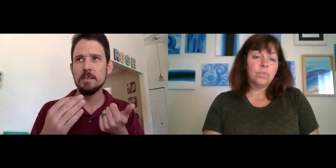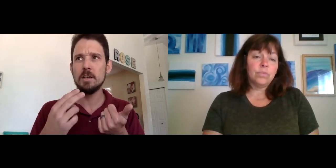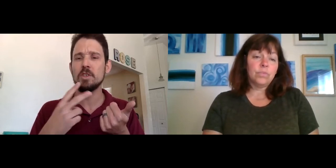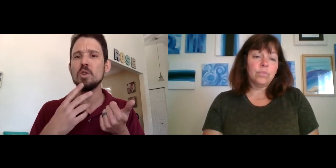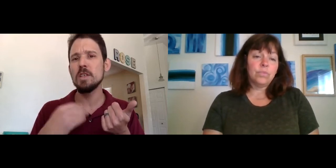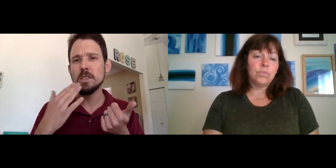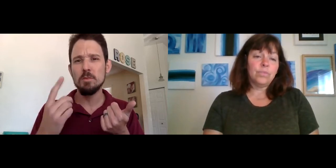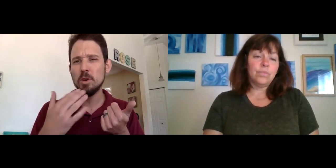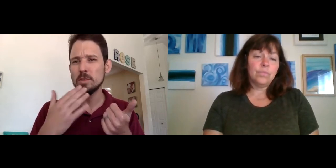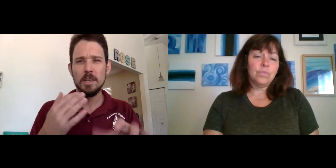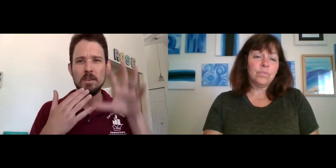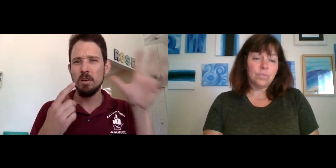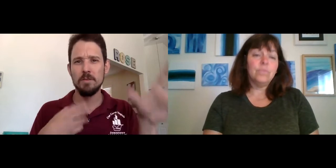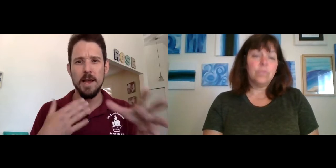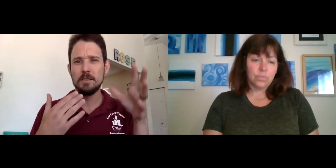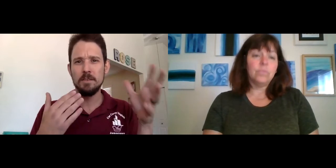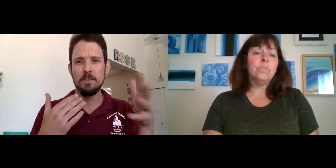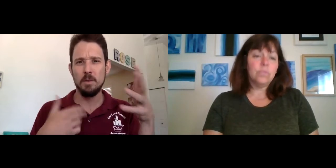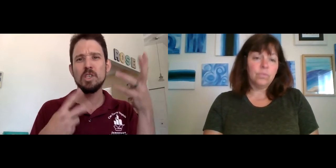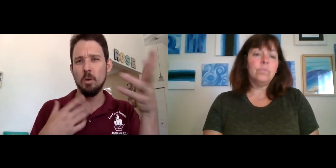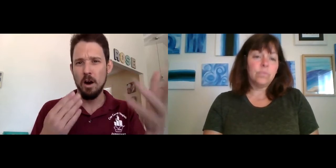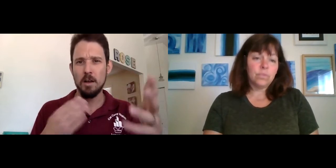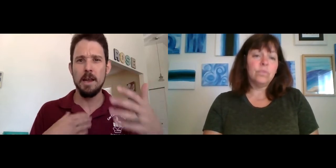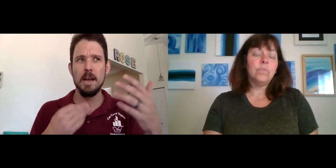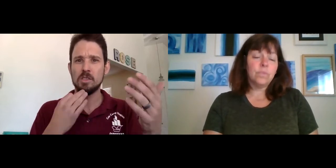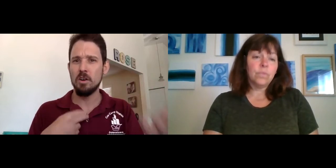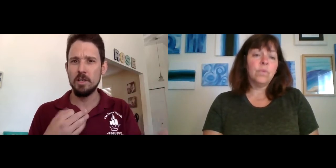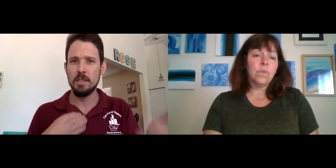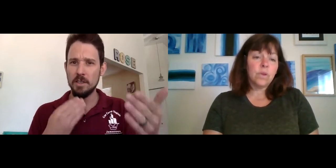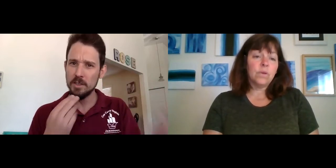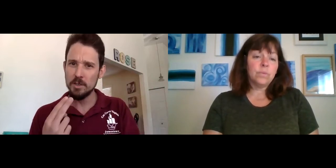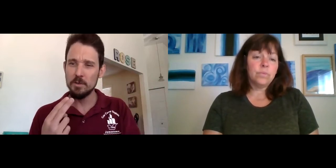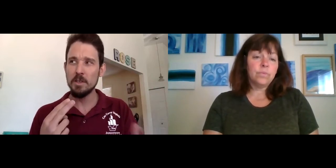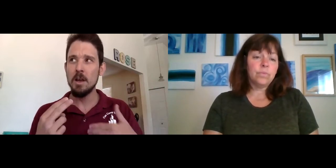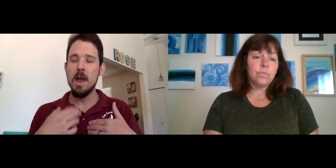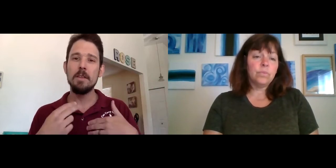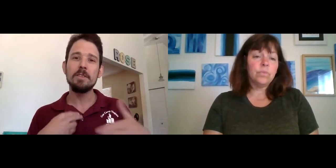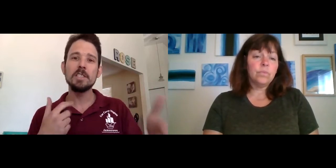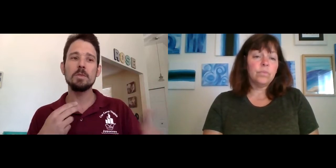the unity protests, all of that was going on. I saw that in the news